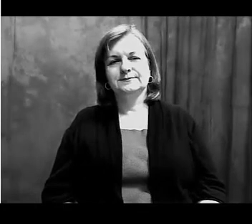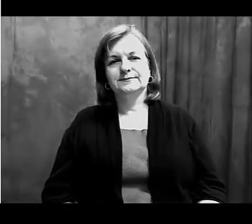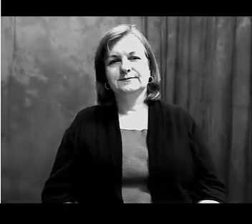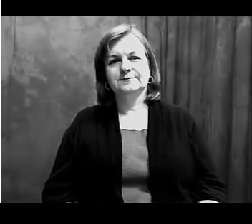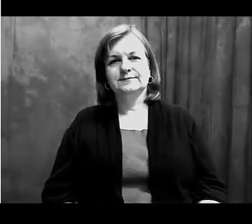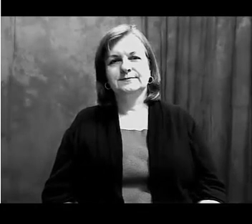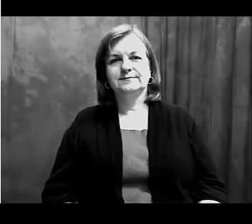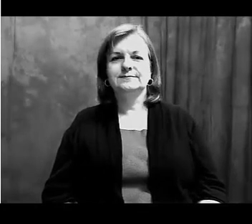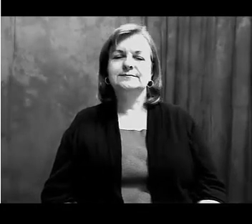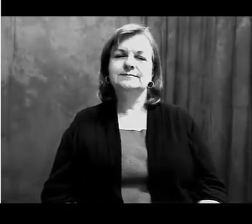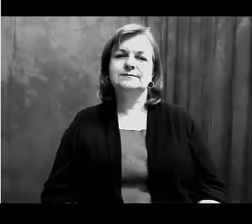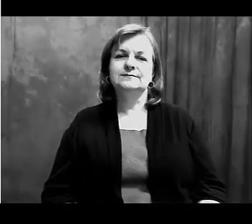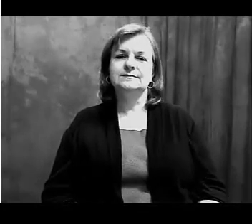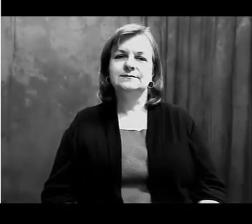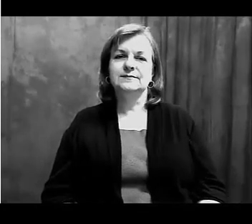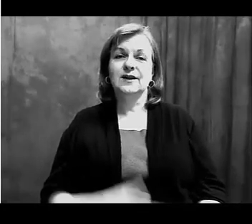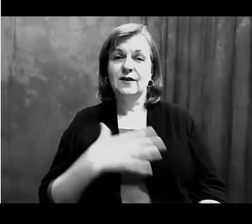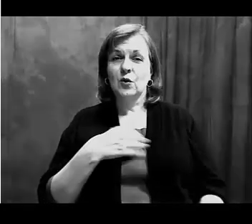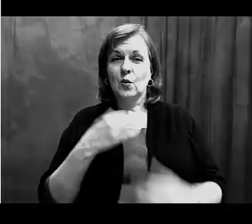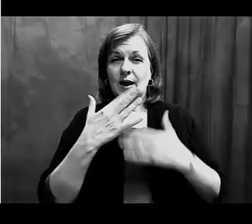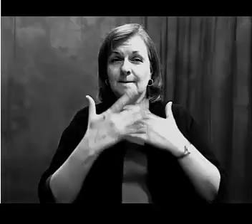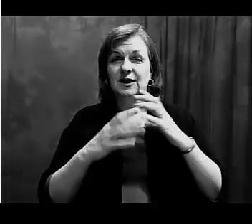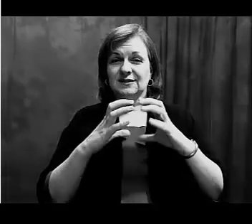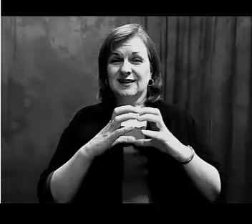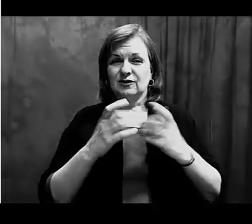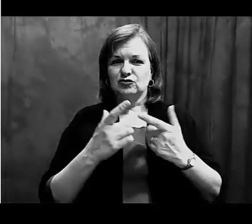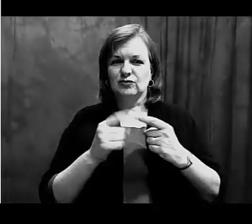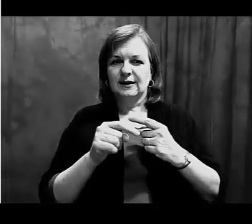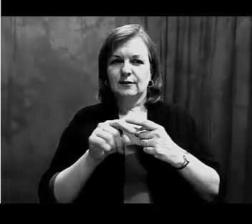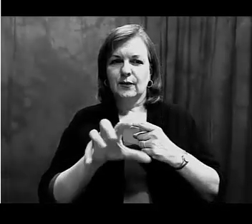its actually a bacteria